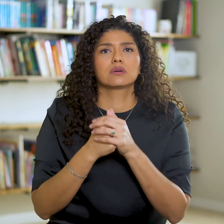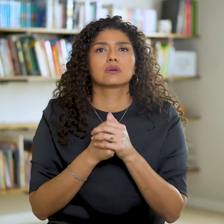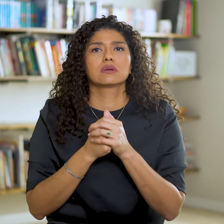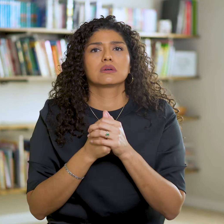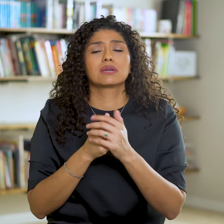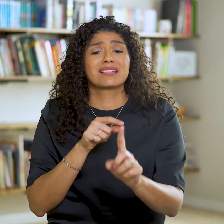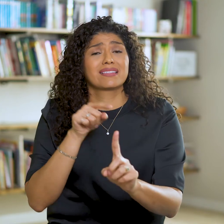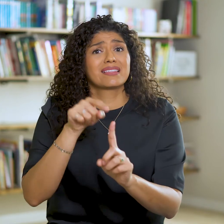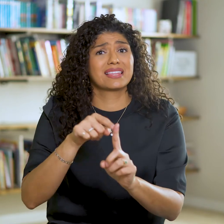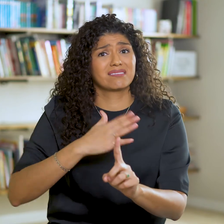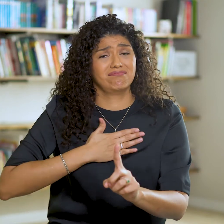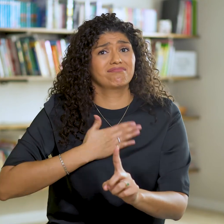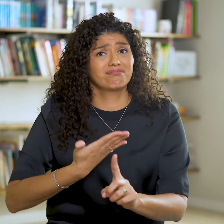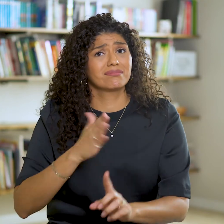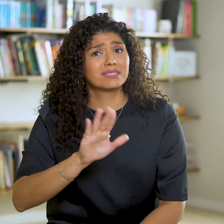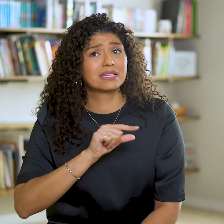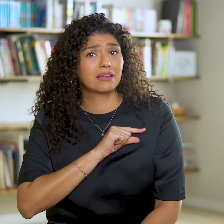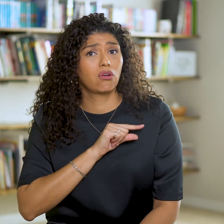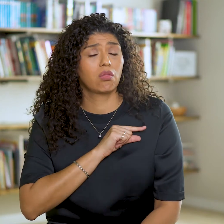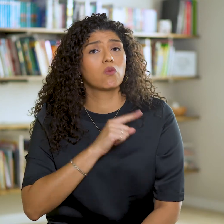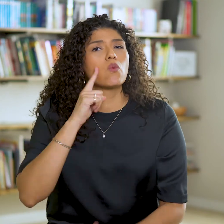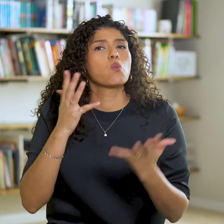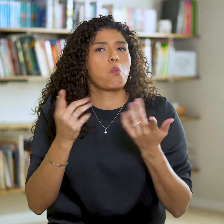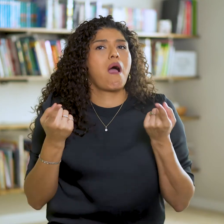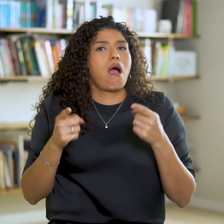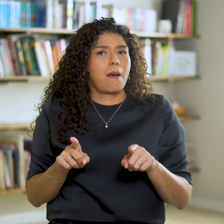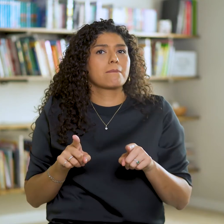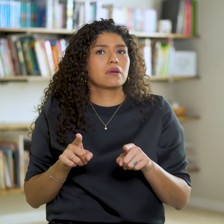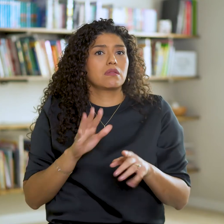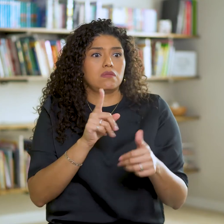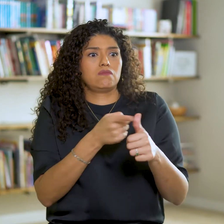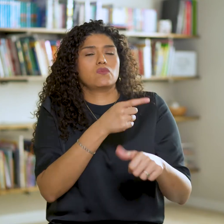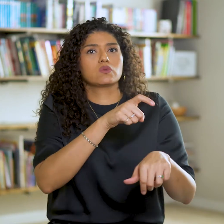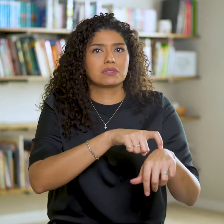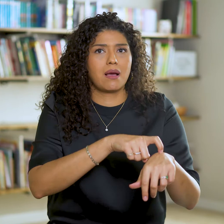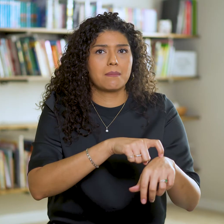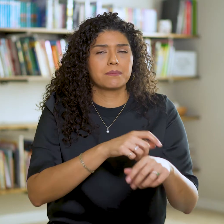He confesses his guilt in the first attempt